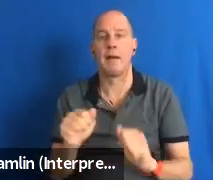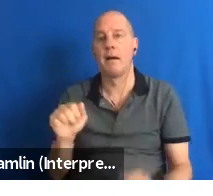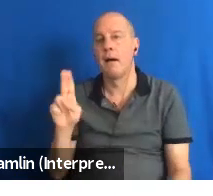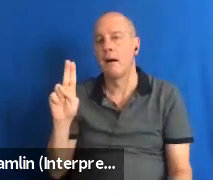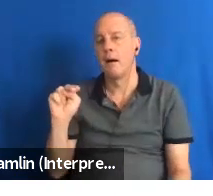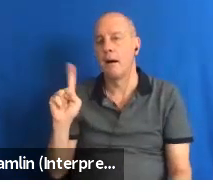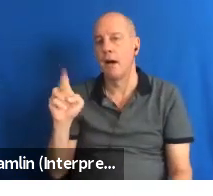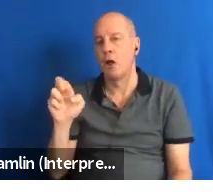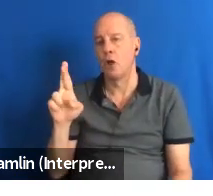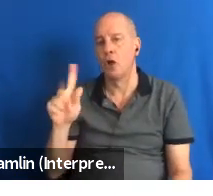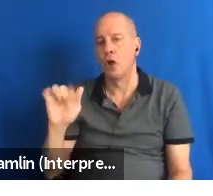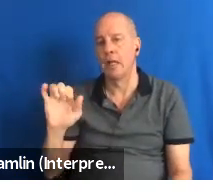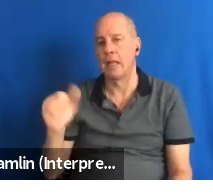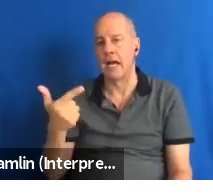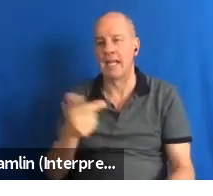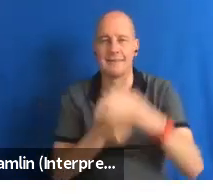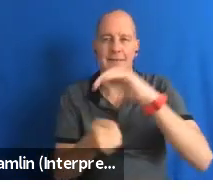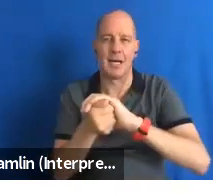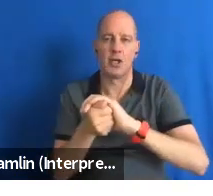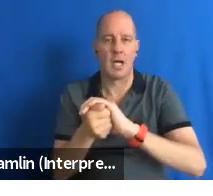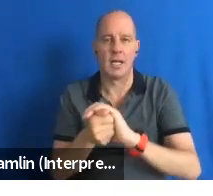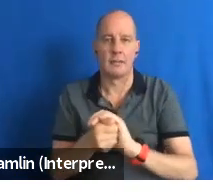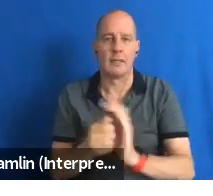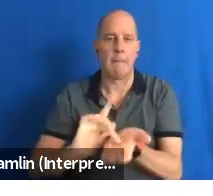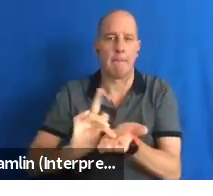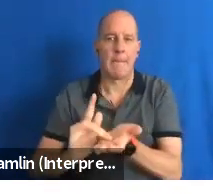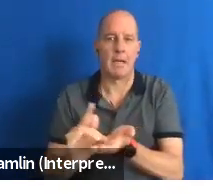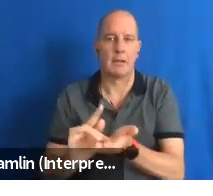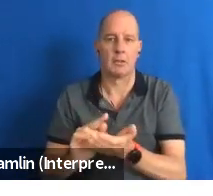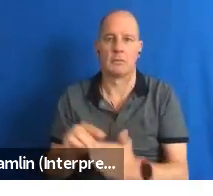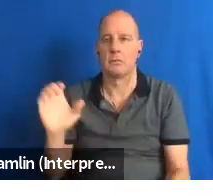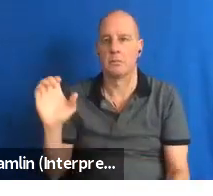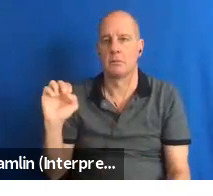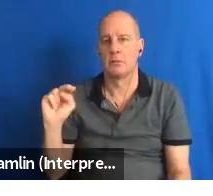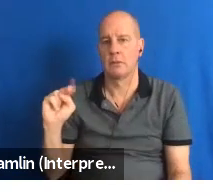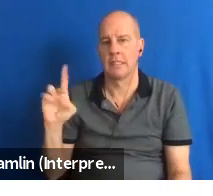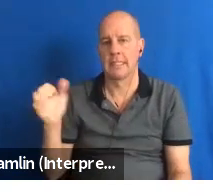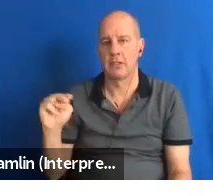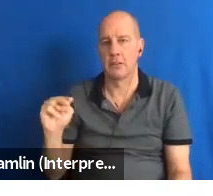not all people with disabilities have underlying medical conditions. Four people who do have